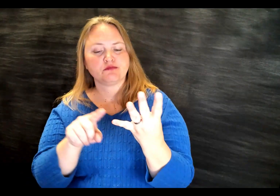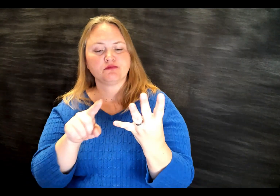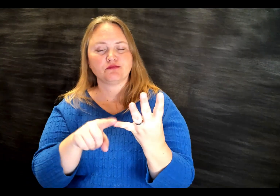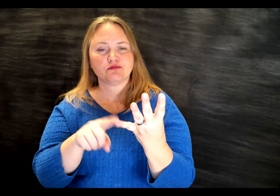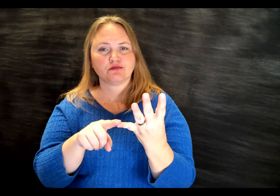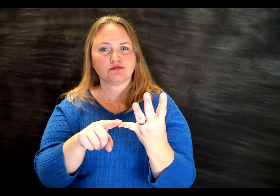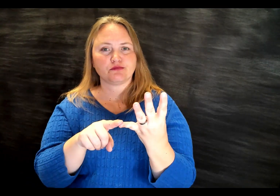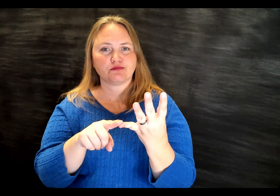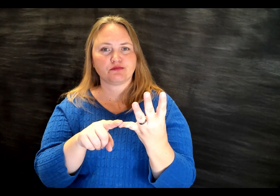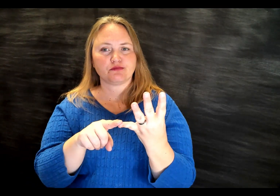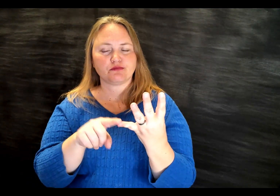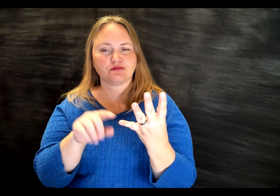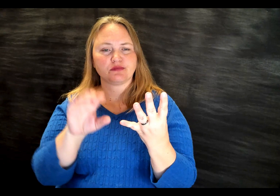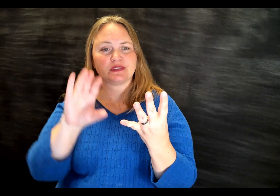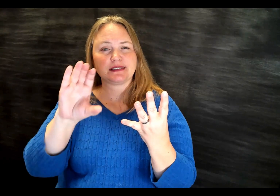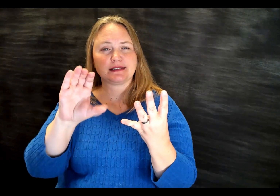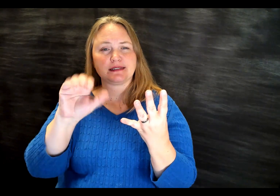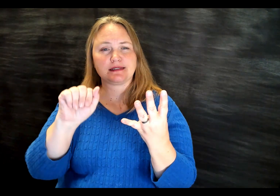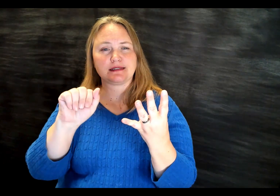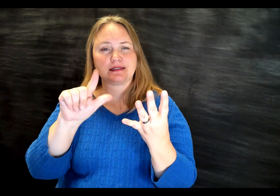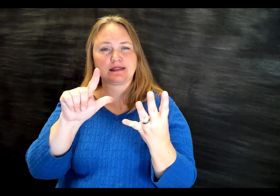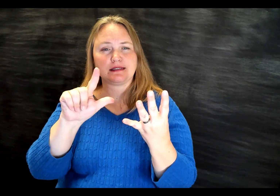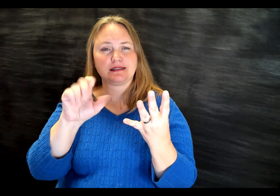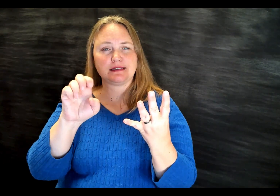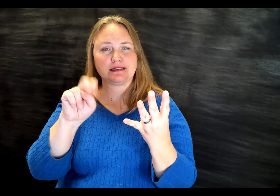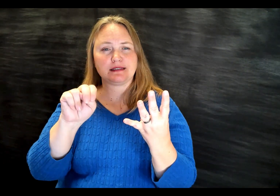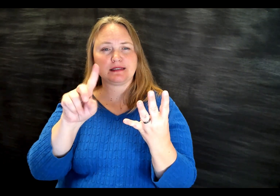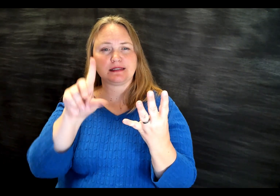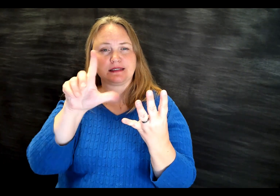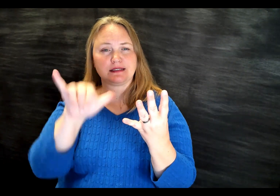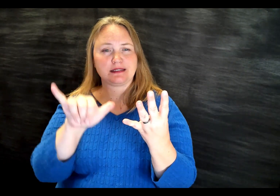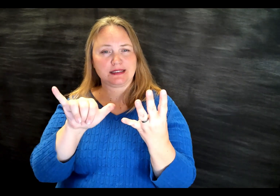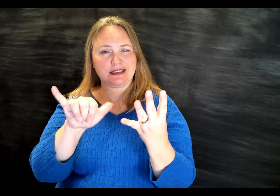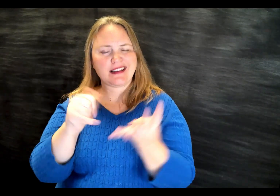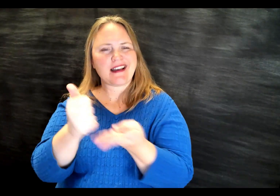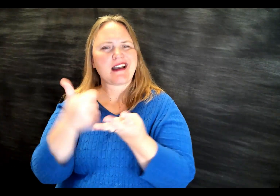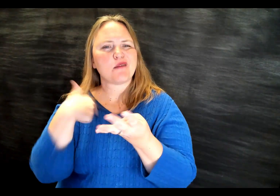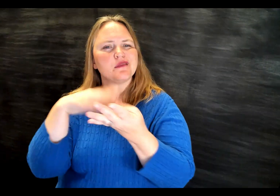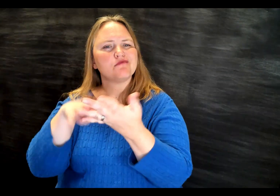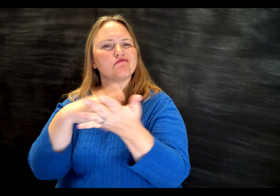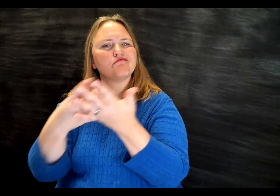and how I use Calendly to allow students to put an appointment